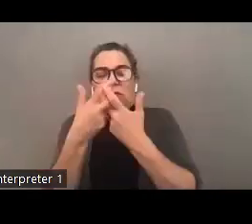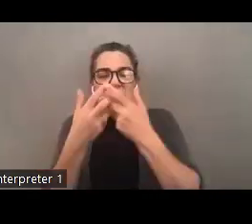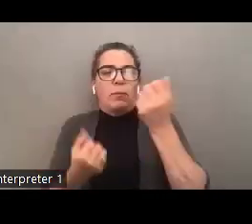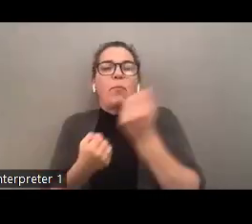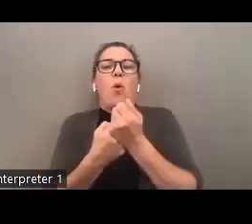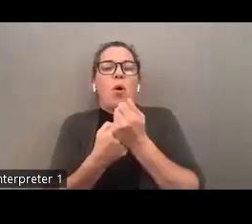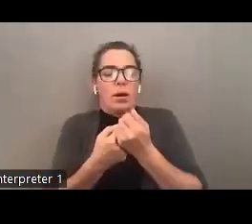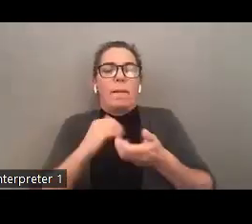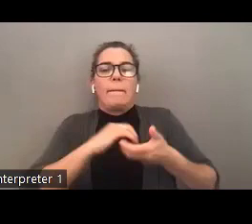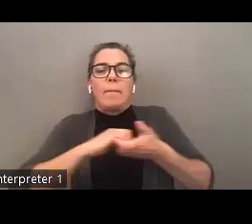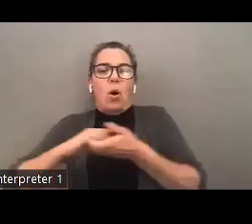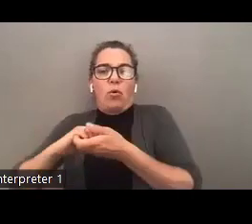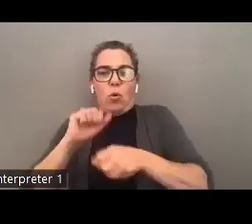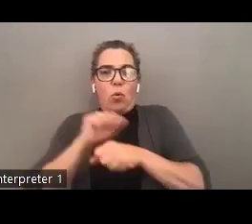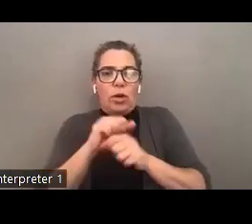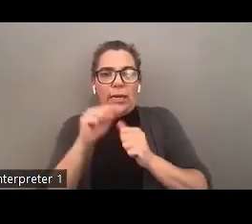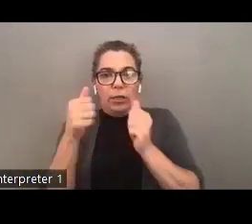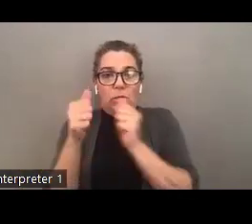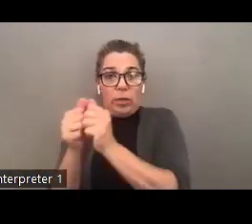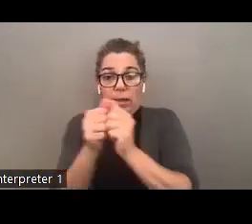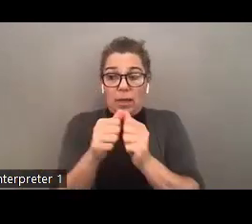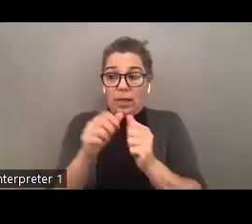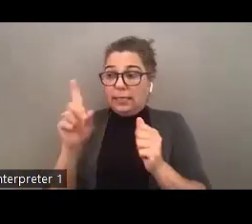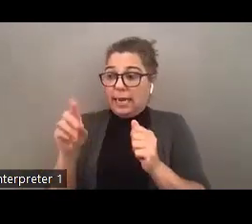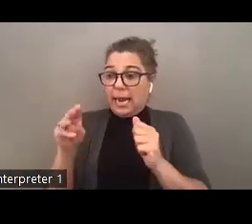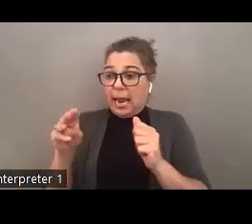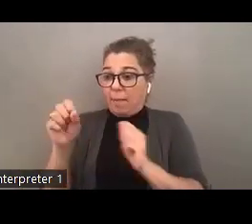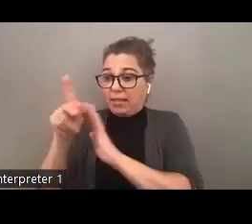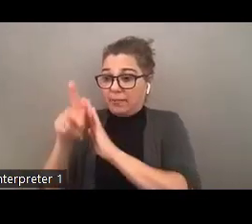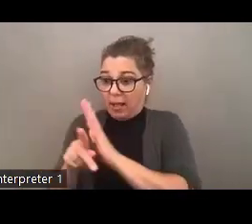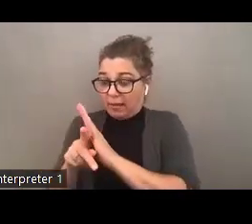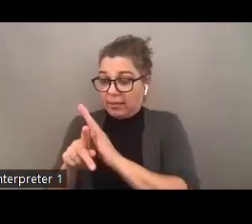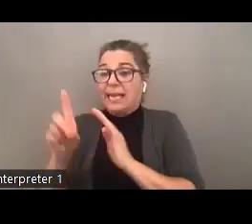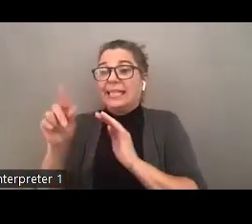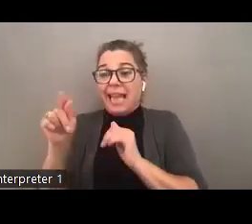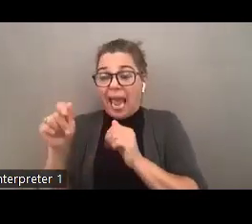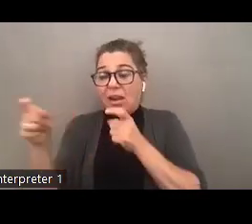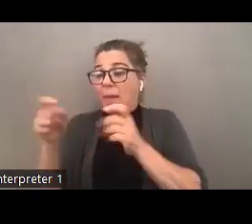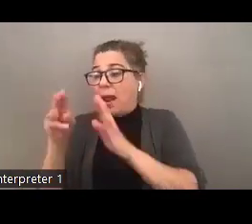Under the DMS policy, data management and sharing plans are not reviewed by peer reviewers.